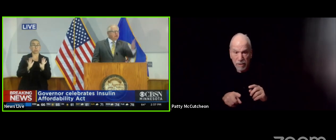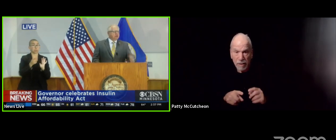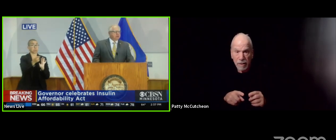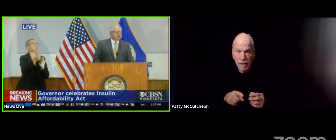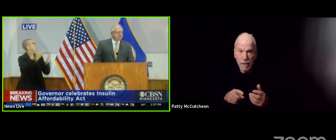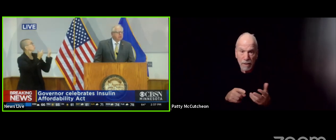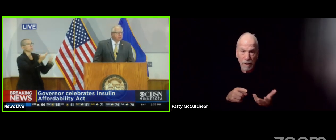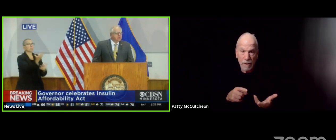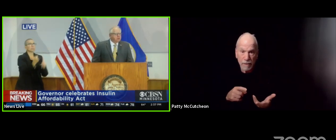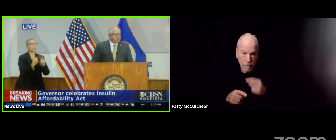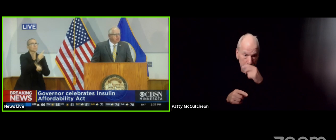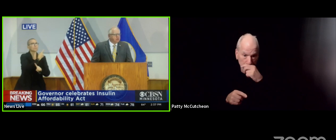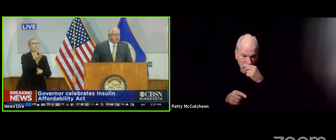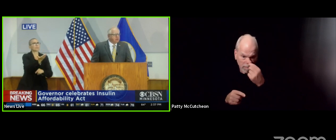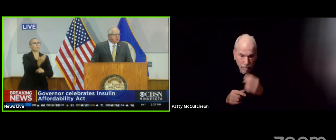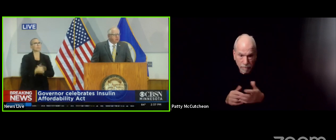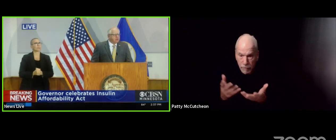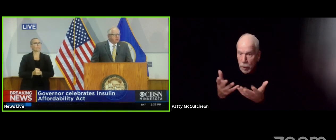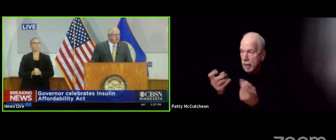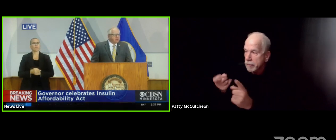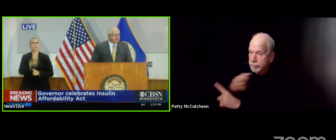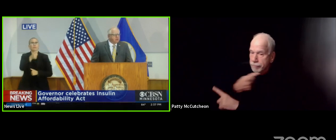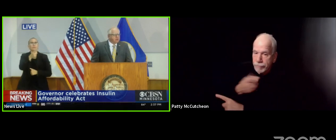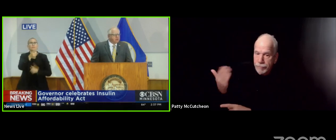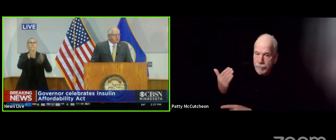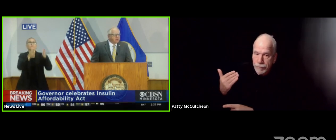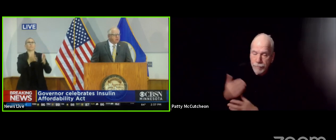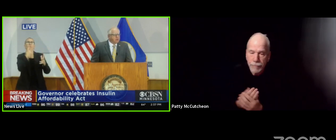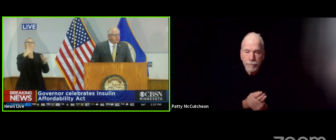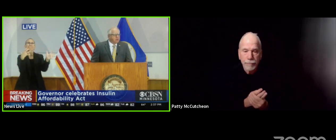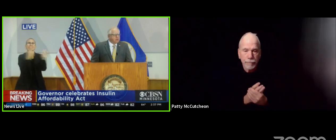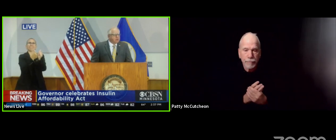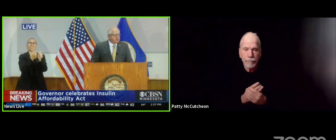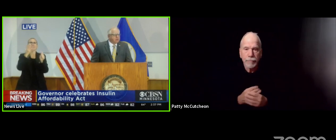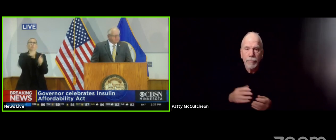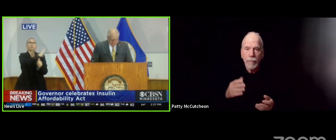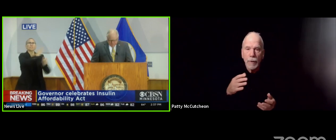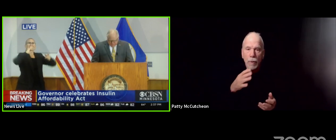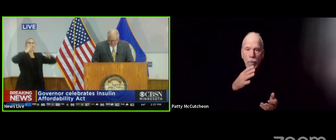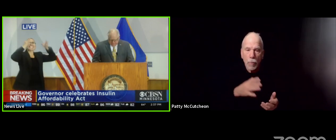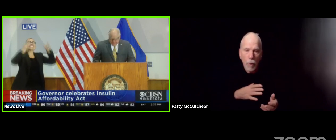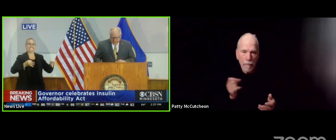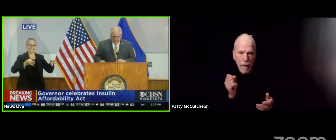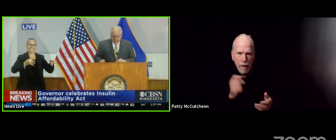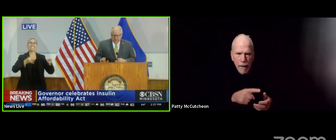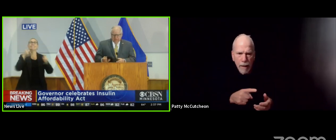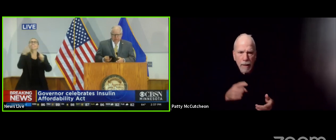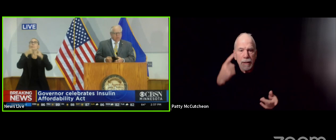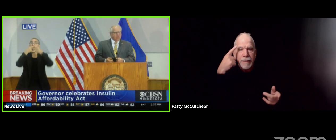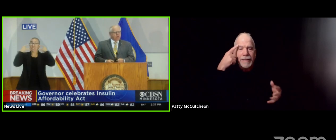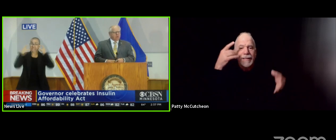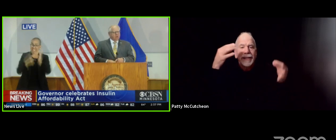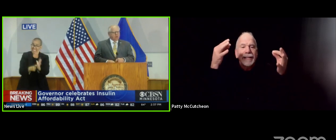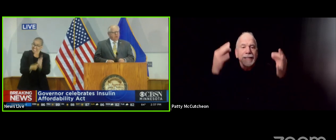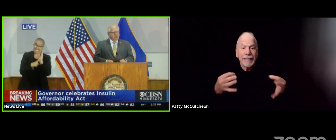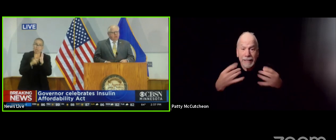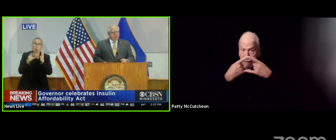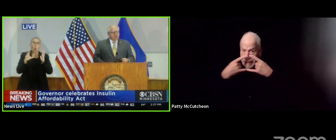GO RIGHT AHEAD. ≫ STATEWIDE MASK MANDATE? WHAT ARE YOU CONSIDERING